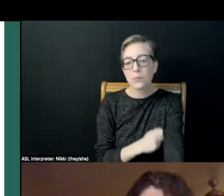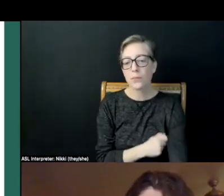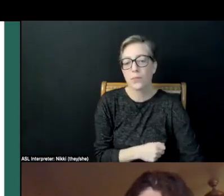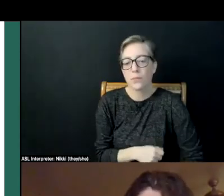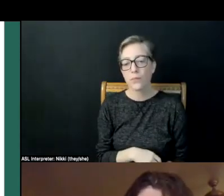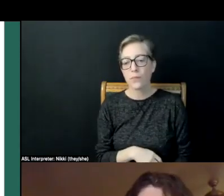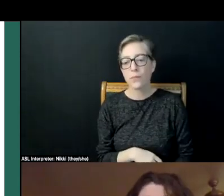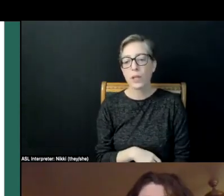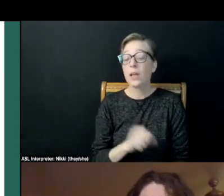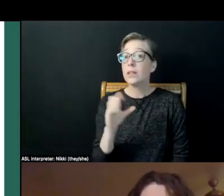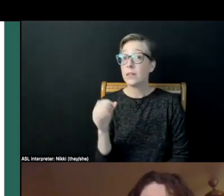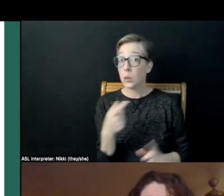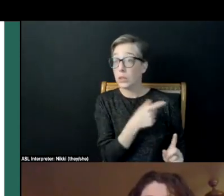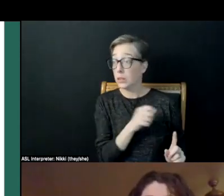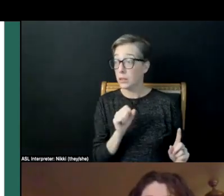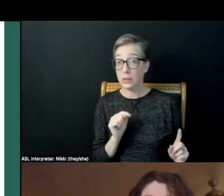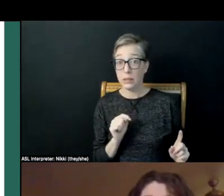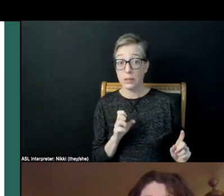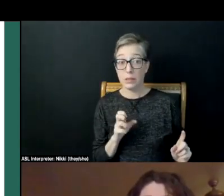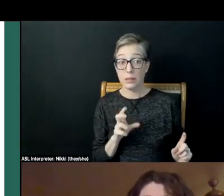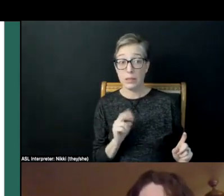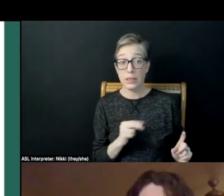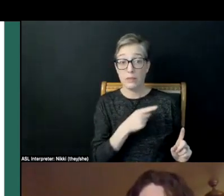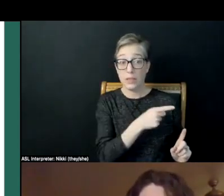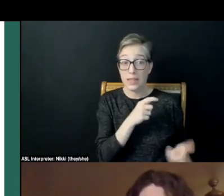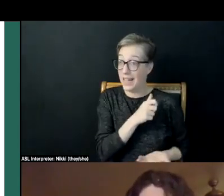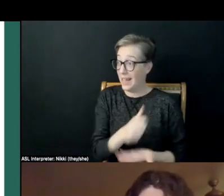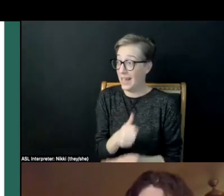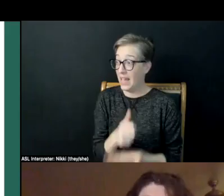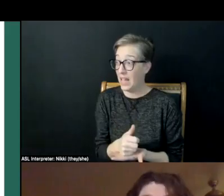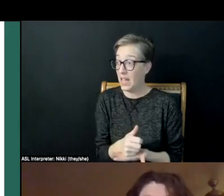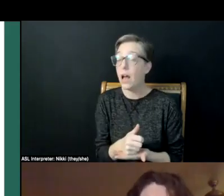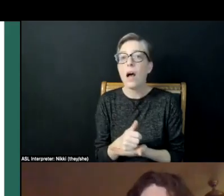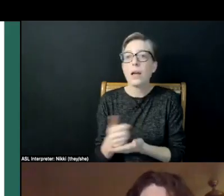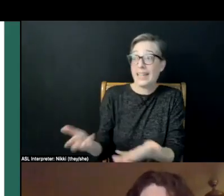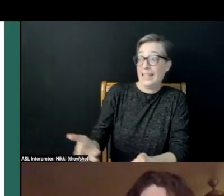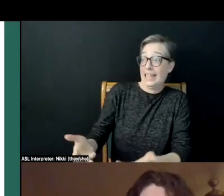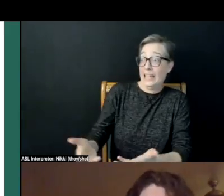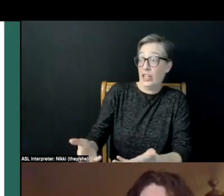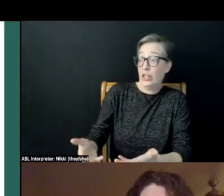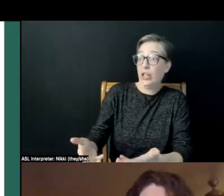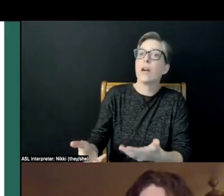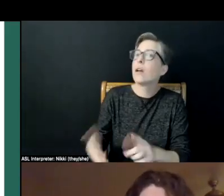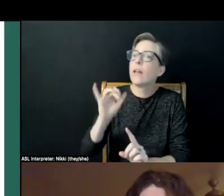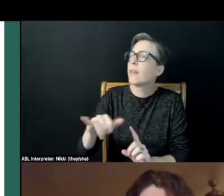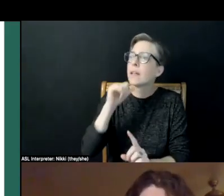here, does not paint an accurate picture of what I need at home. I know that I can take care of her independently